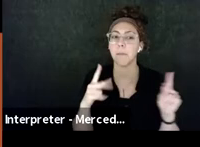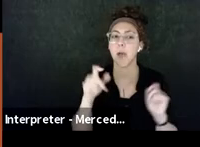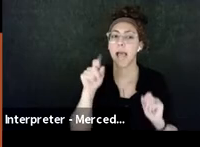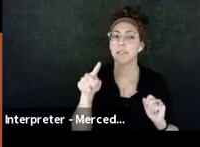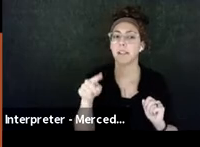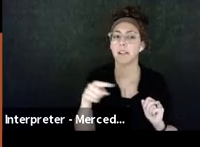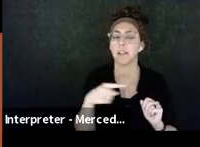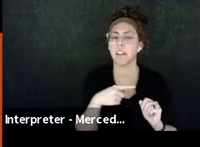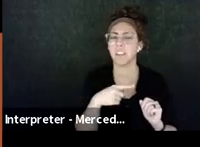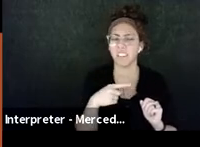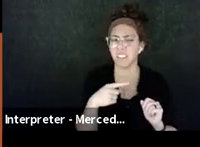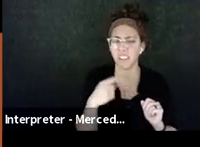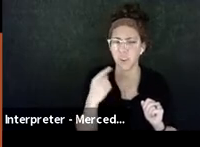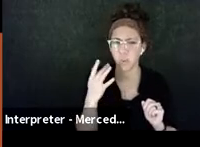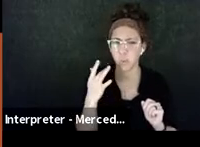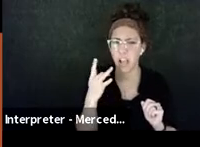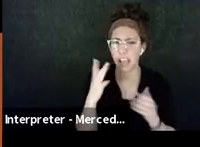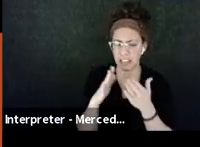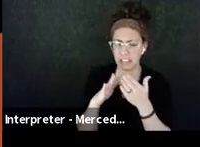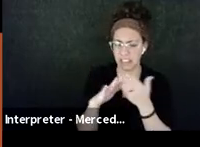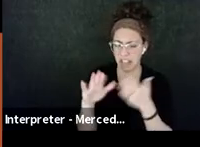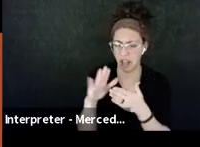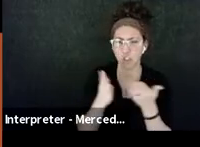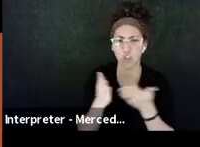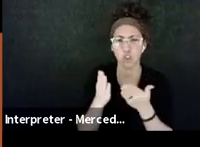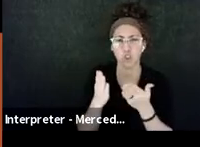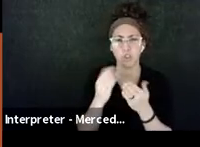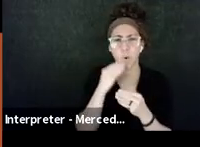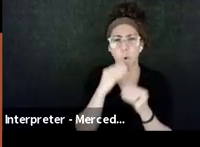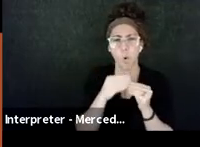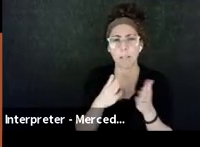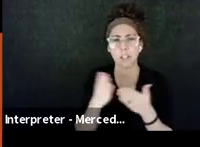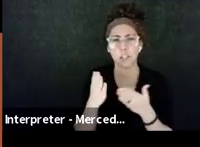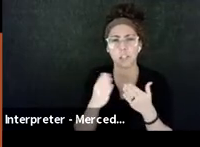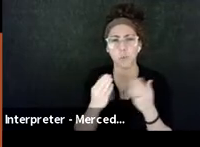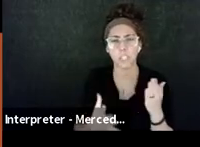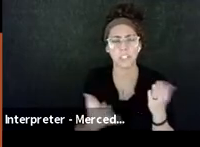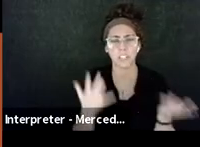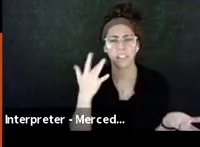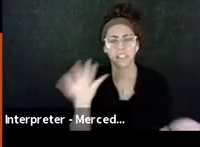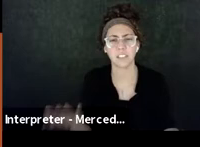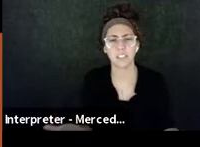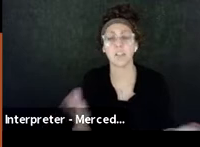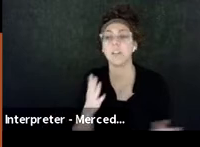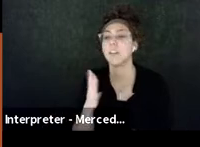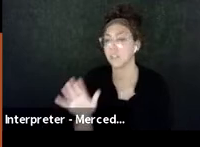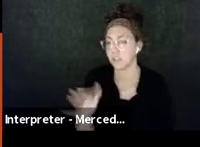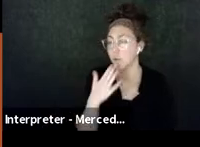Natalie Chavez: Would a college serve homeless students. So this is how I want you all to think about it. So thank you to our WEST CARE partner for presenting all that